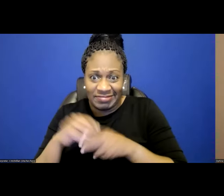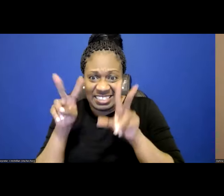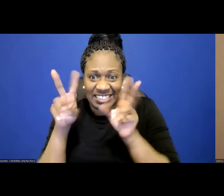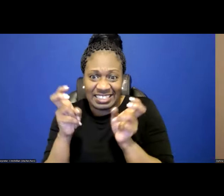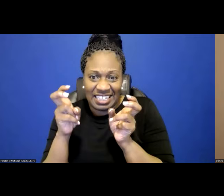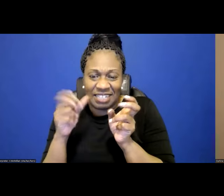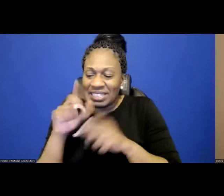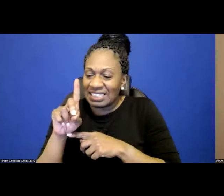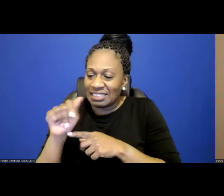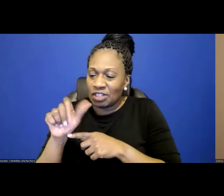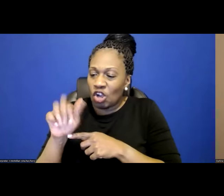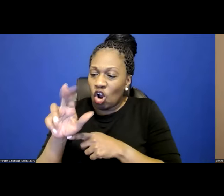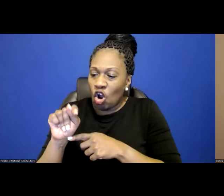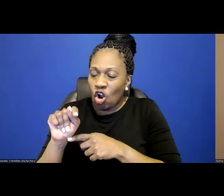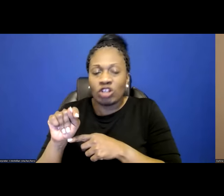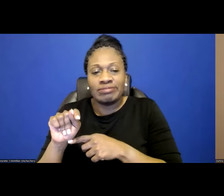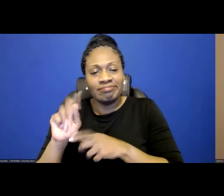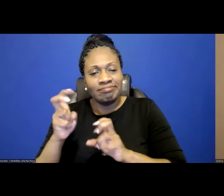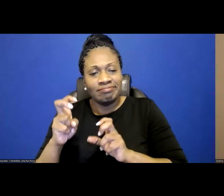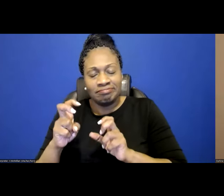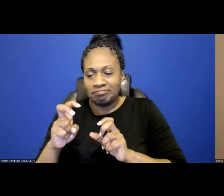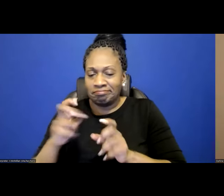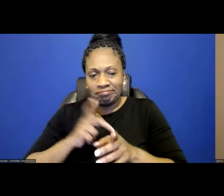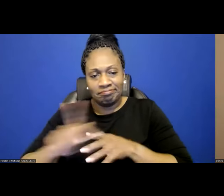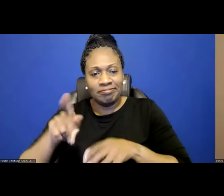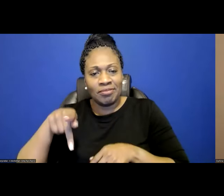And I'm calling in from Toronto, Canada. It is very cold